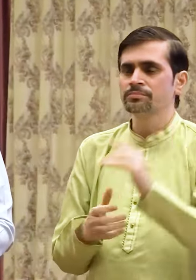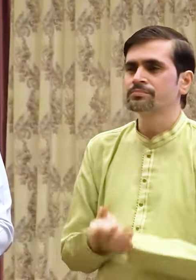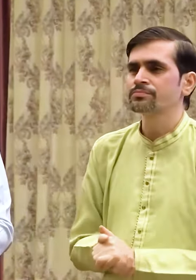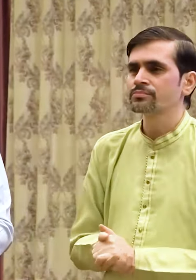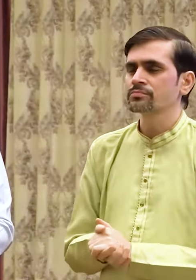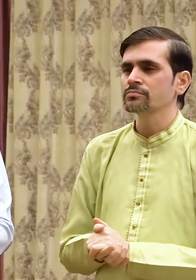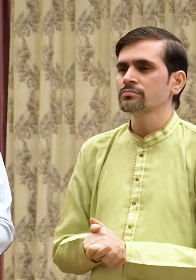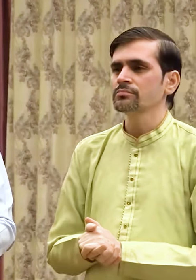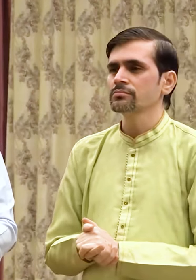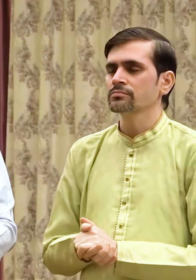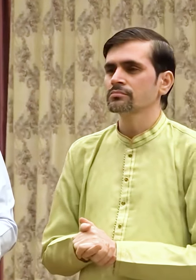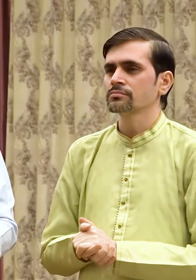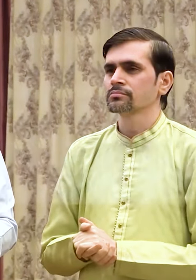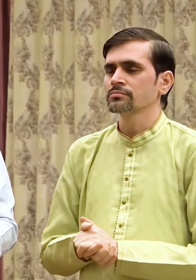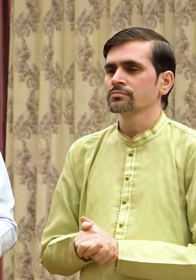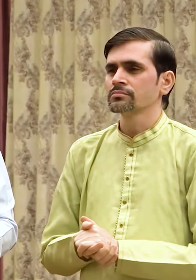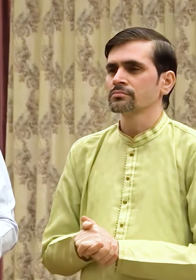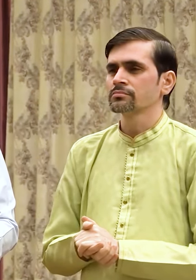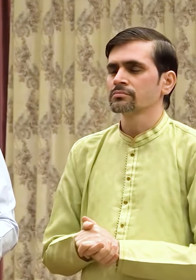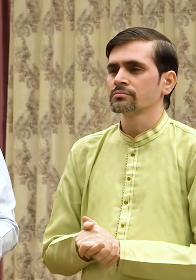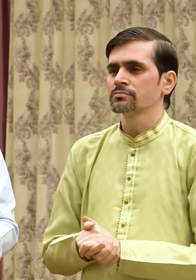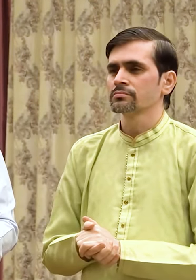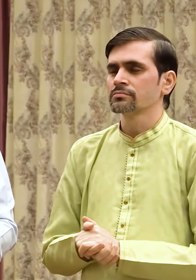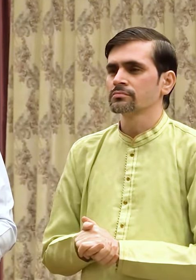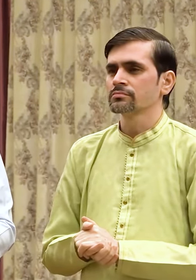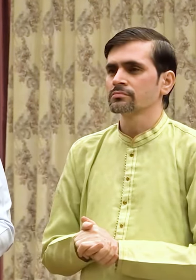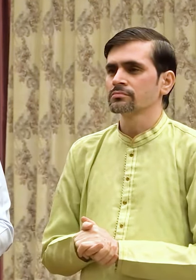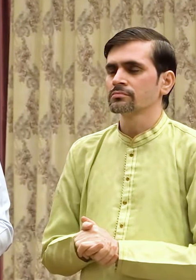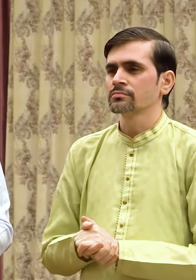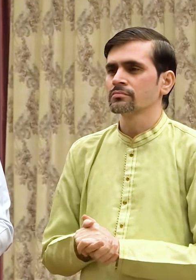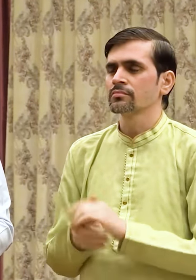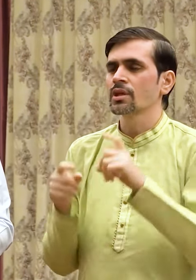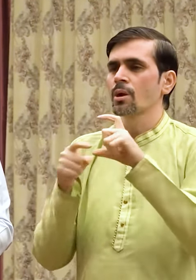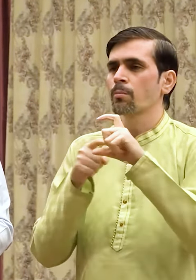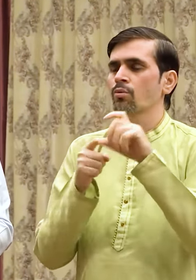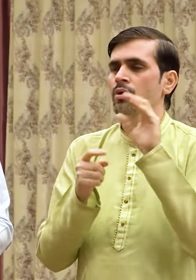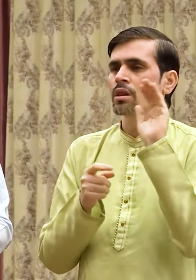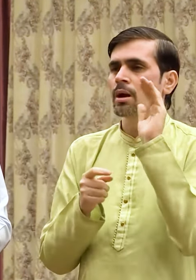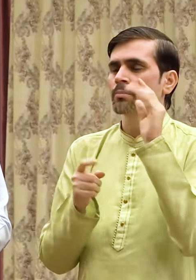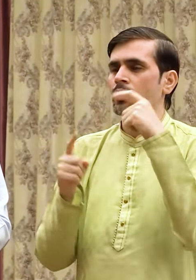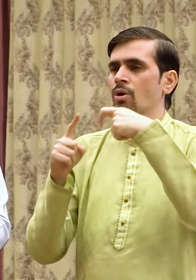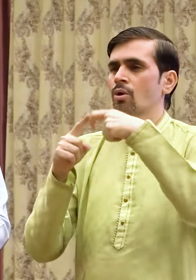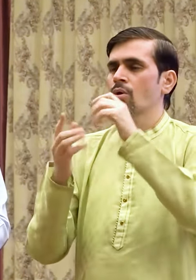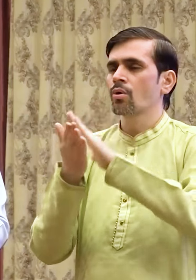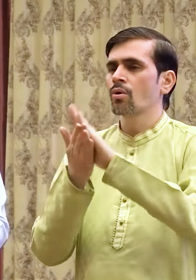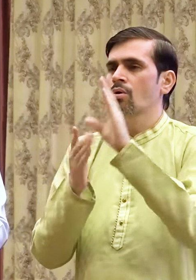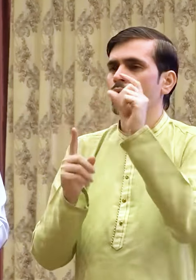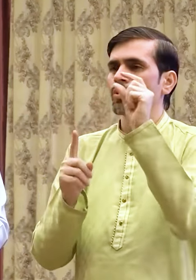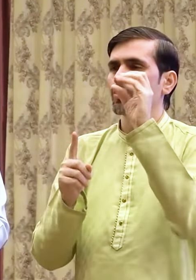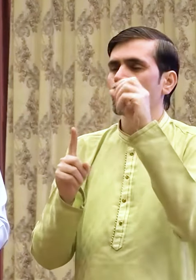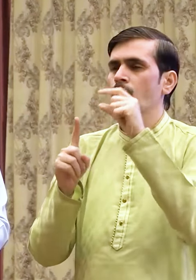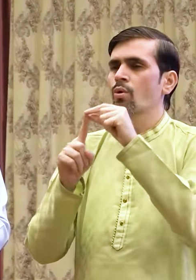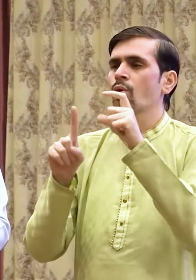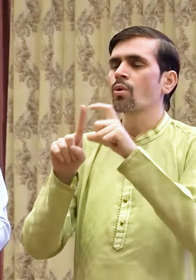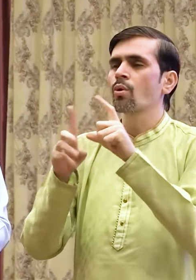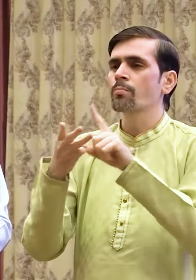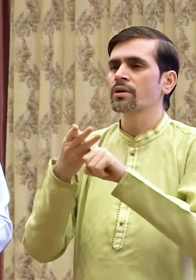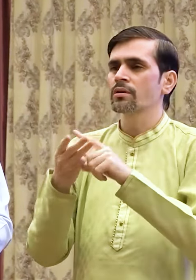The former MLA of Nagpur Mr. Khopde, I congratulate him.